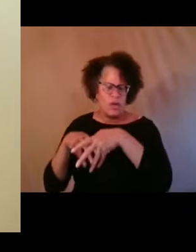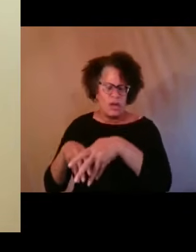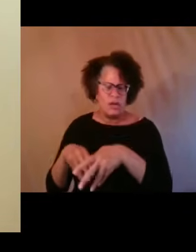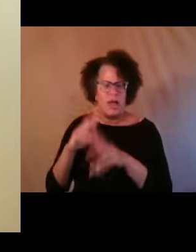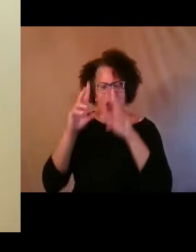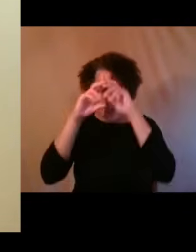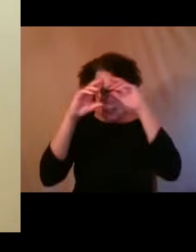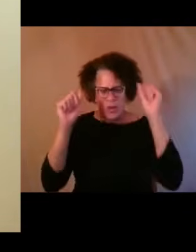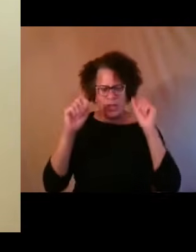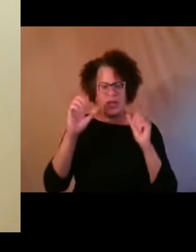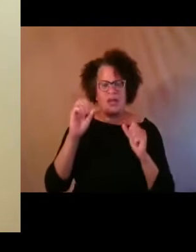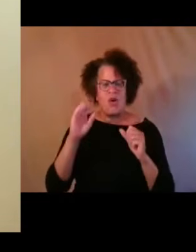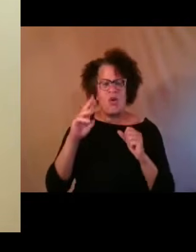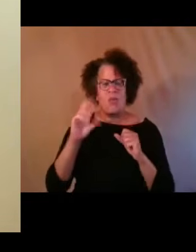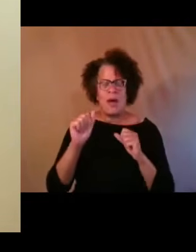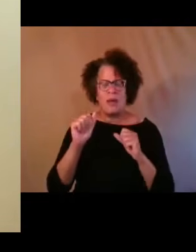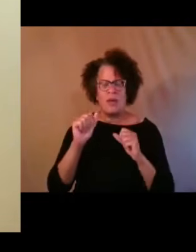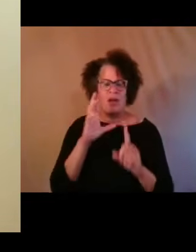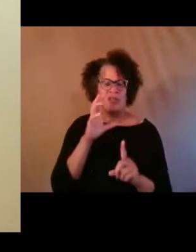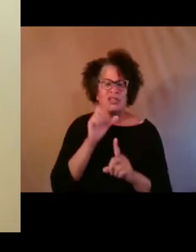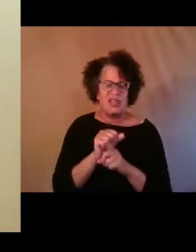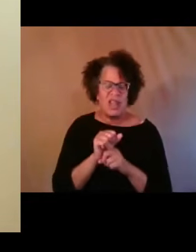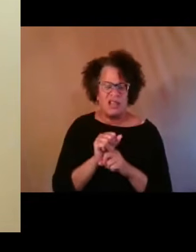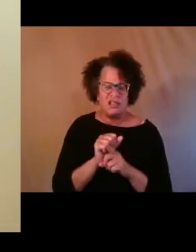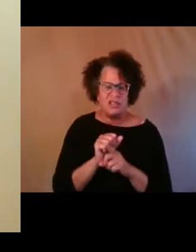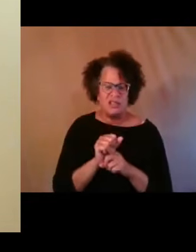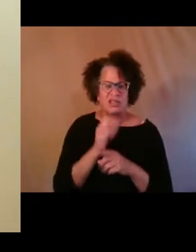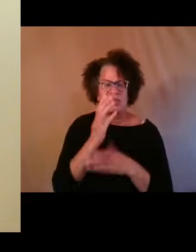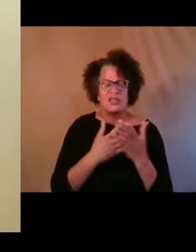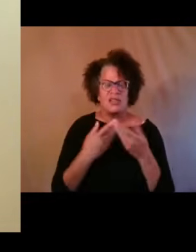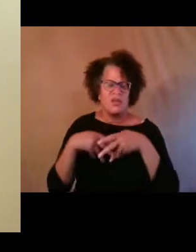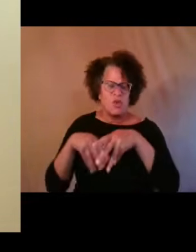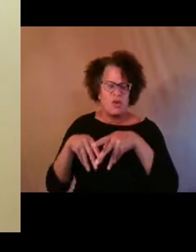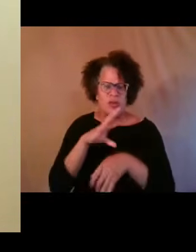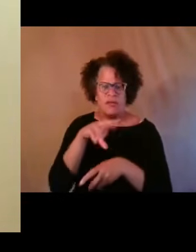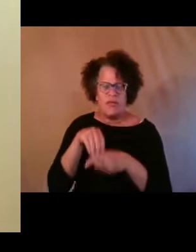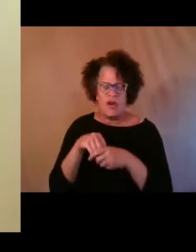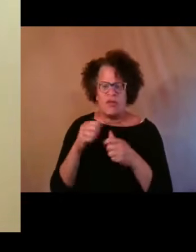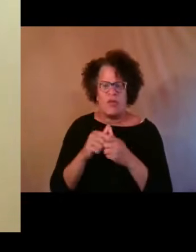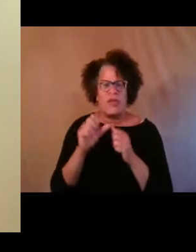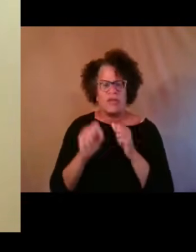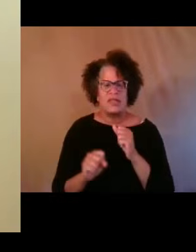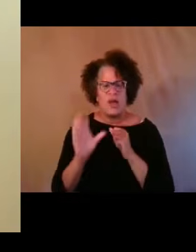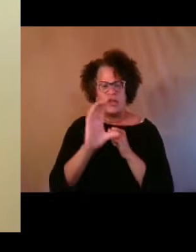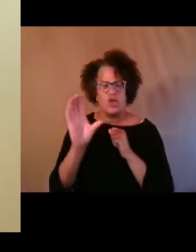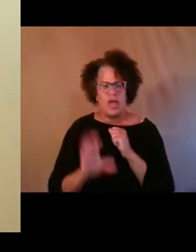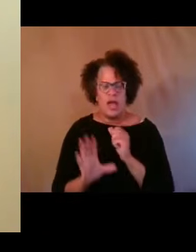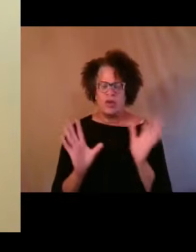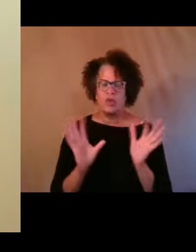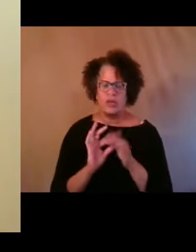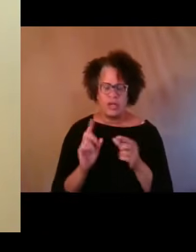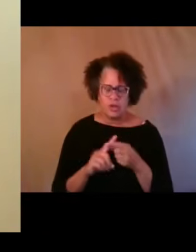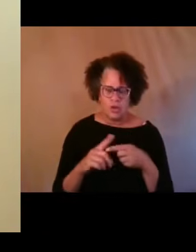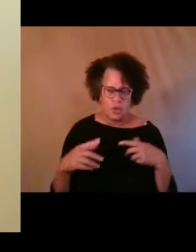for having been a part of some organizing projects in South Chicago that were related to Saul Alinsky.